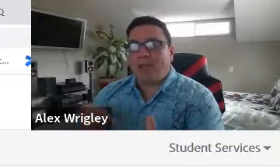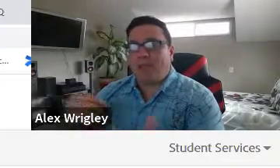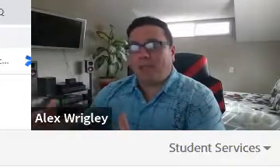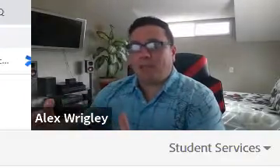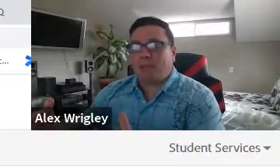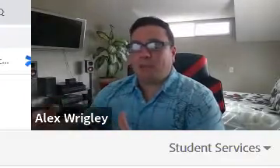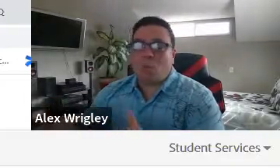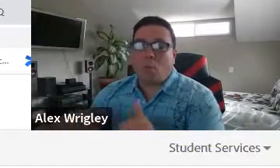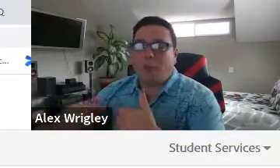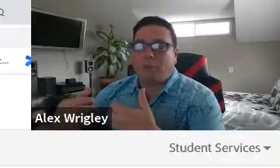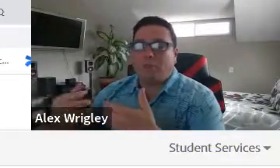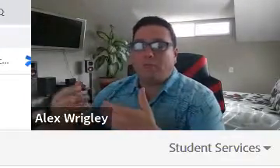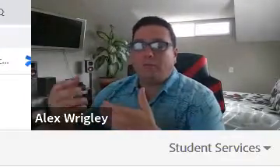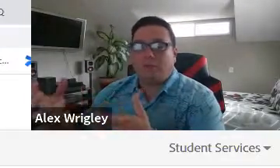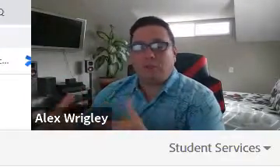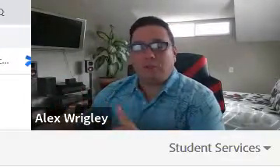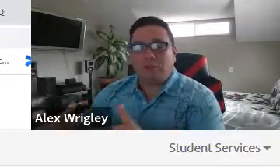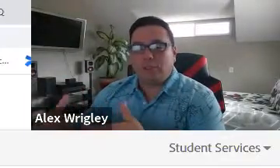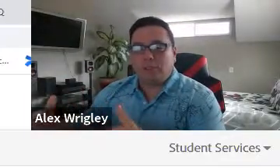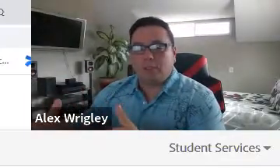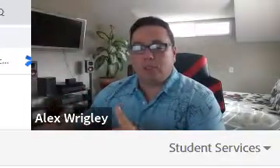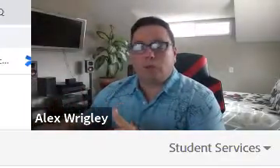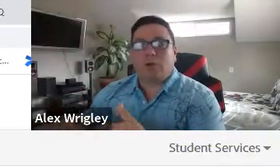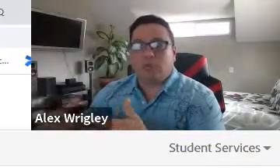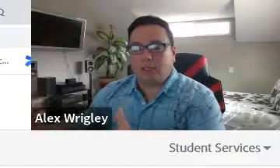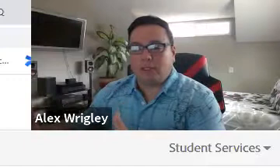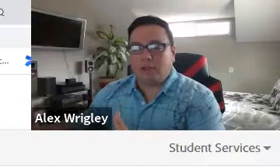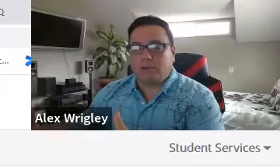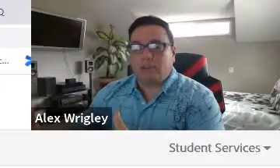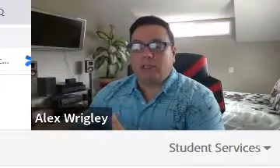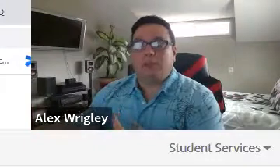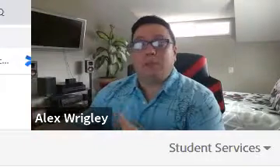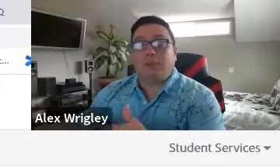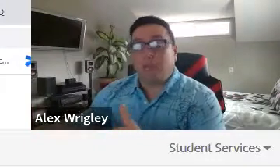negates what the first two recipients were agreeing to. Right? And so from a legal